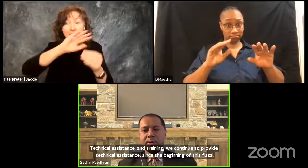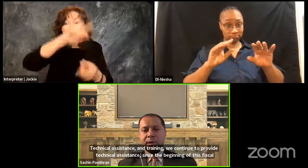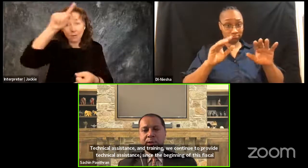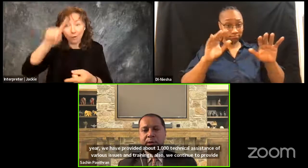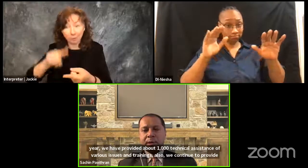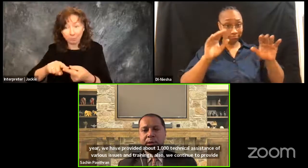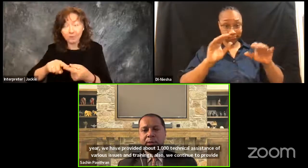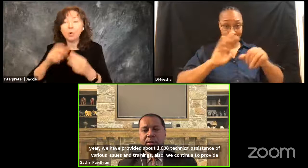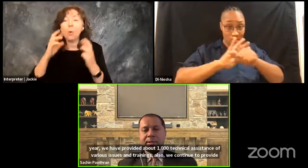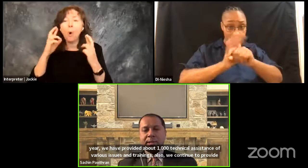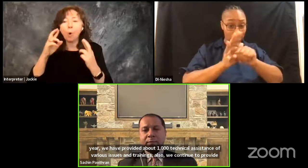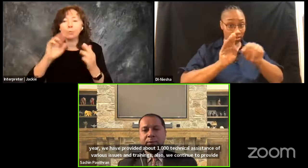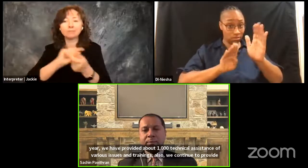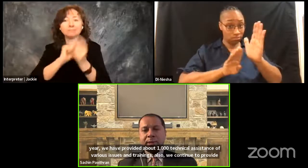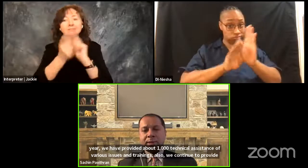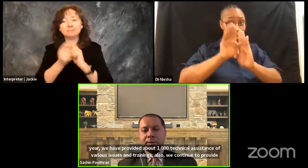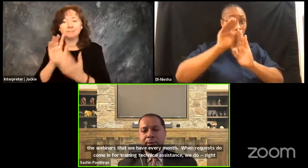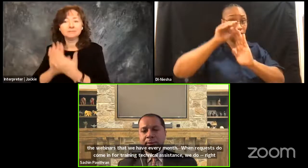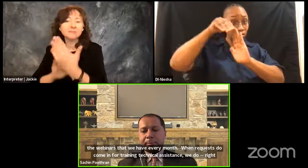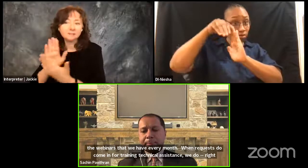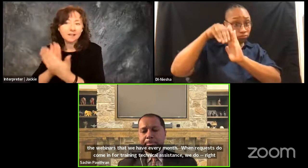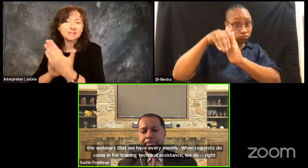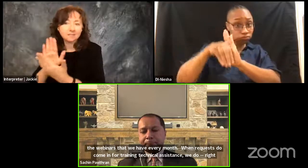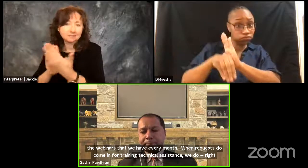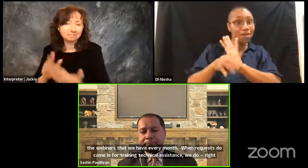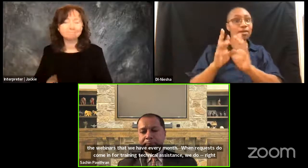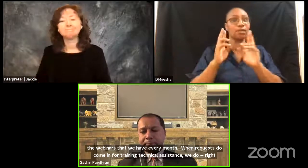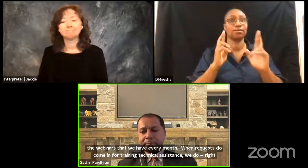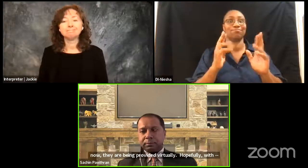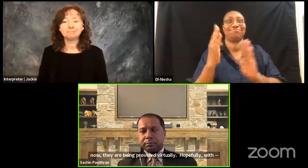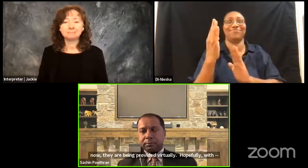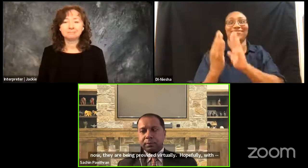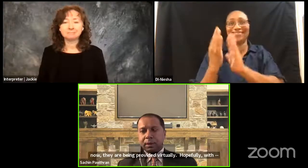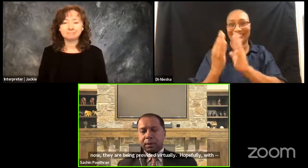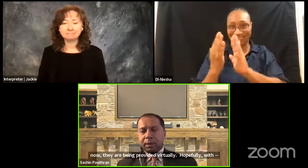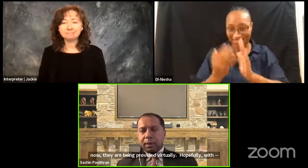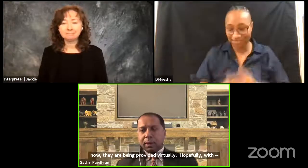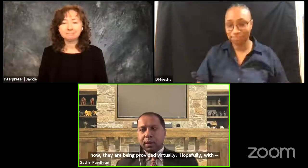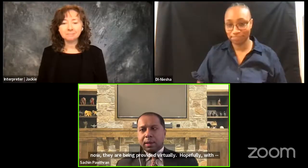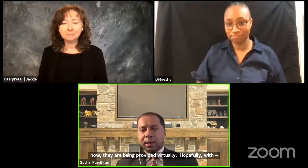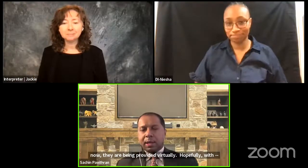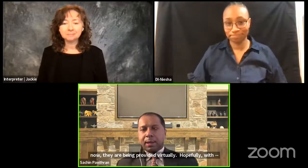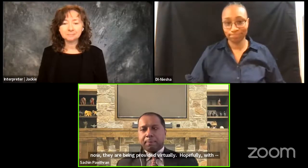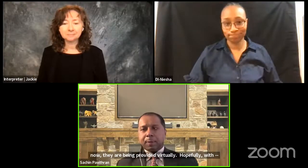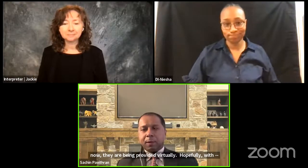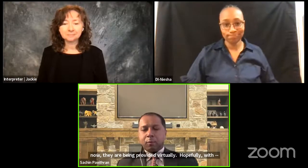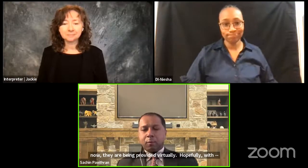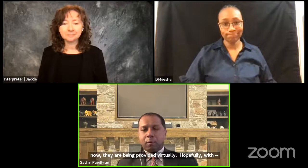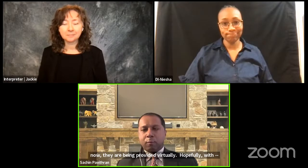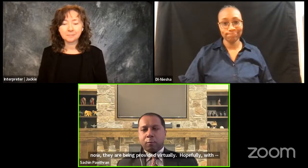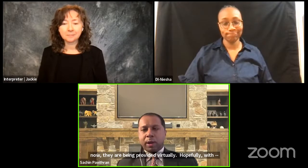training that the staff will be doing.